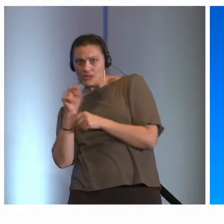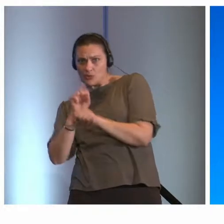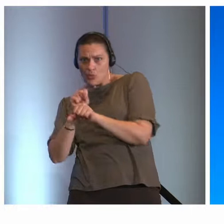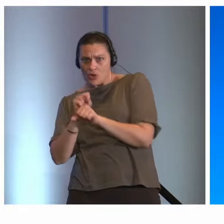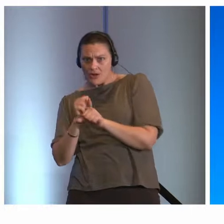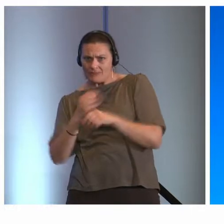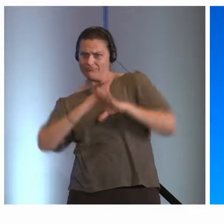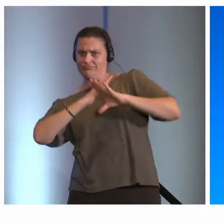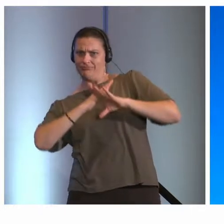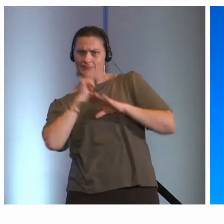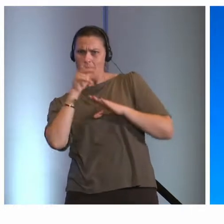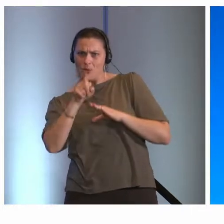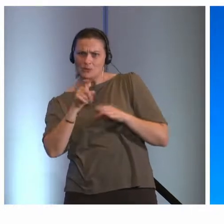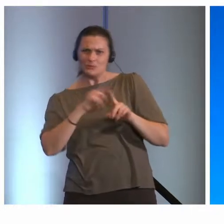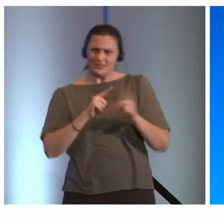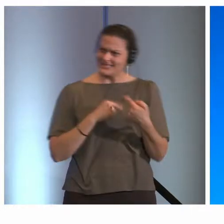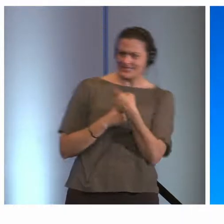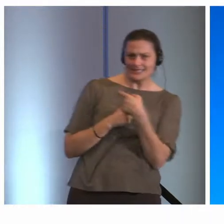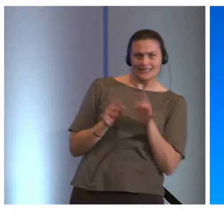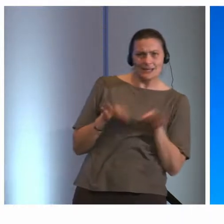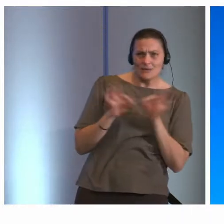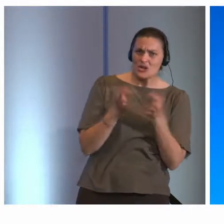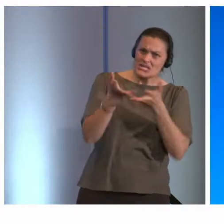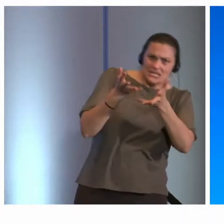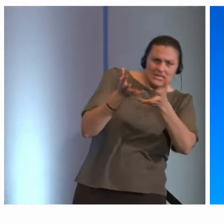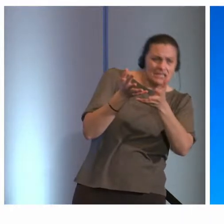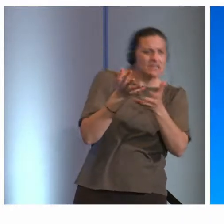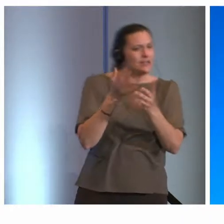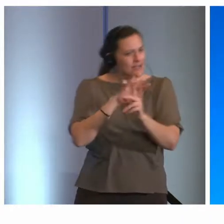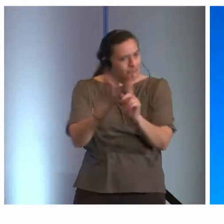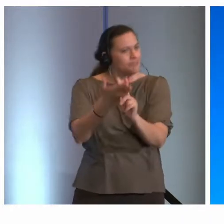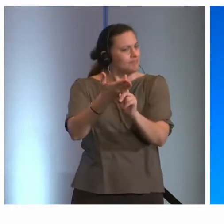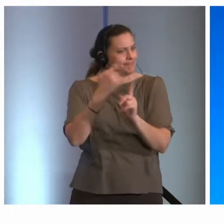getting out enough and they certainly can't do the nonunion work so we want to be able to make sure, that they can do